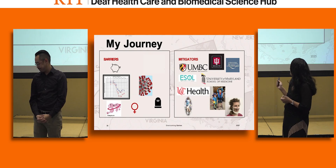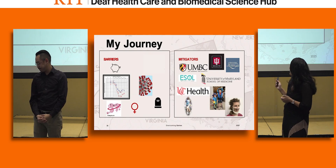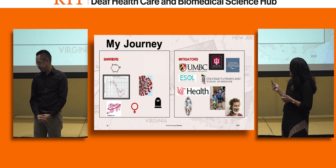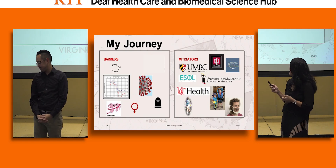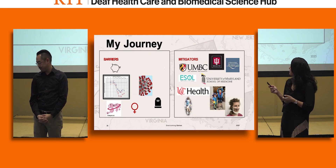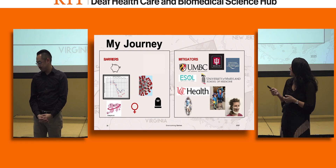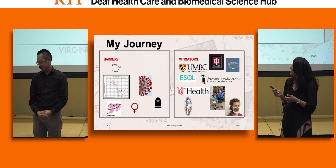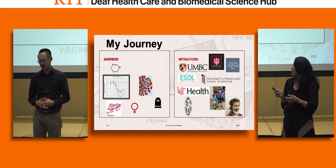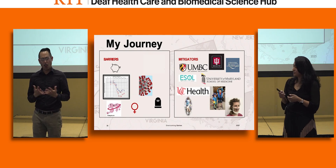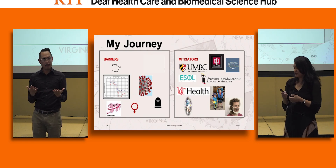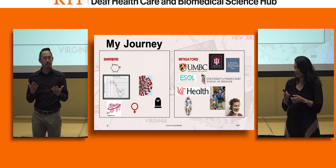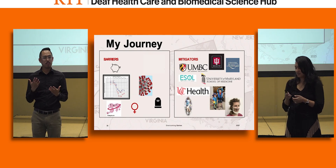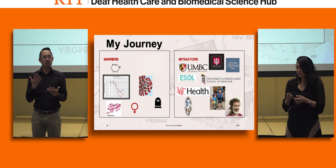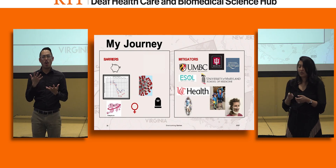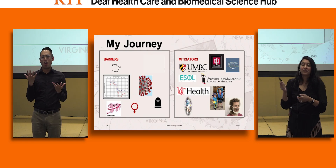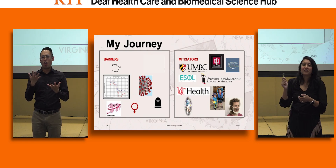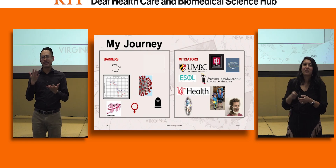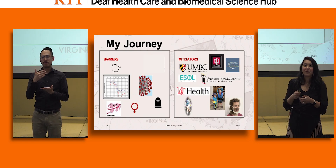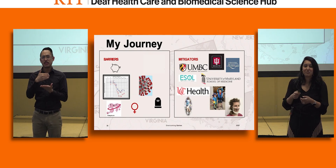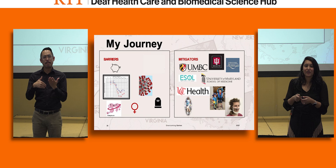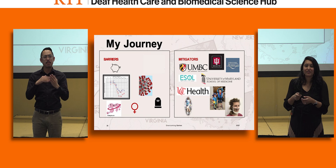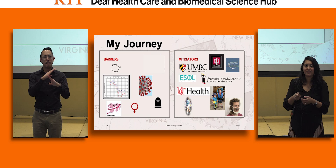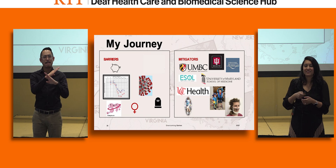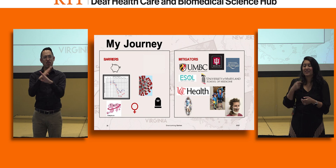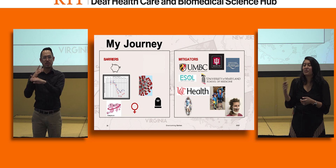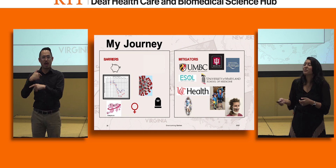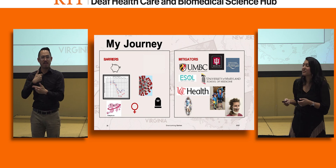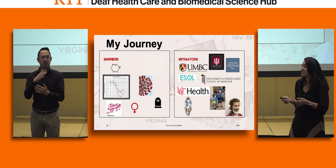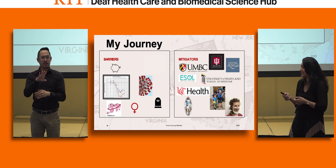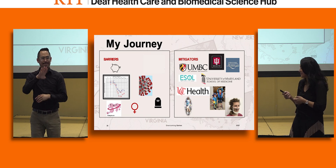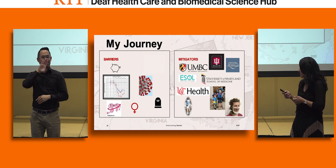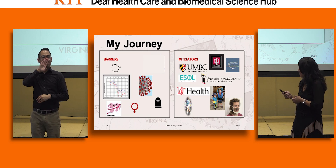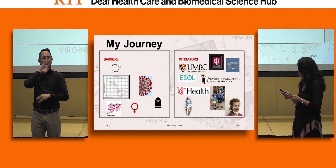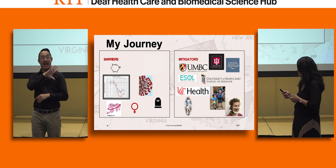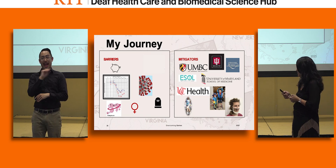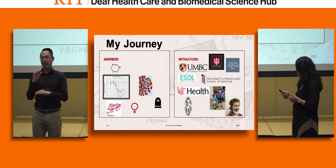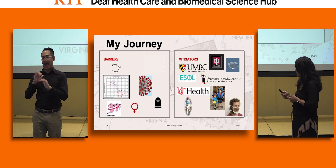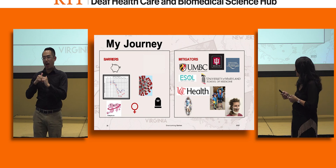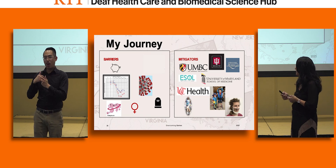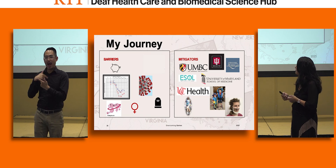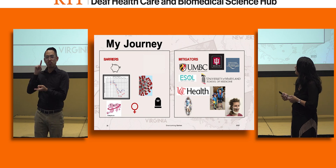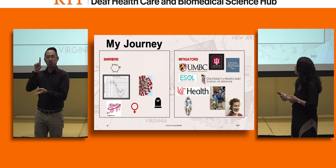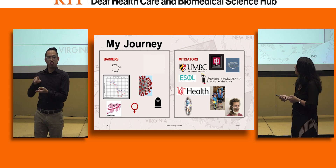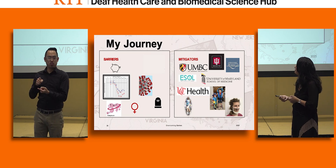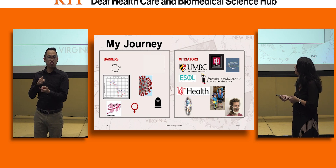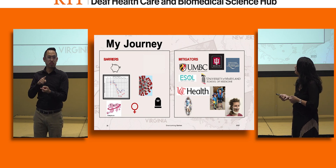As a part of my journey, what were some of my barriers? And what were the things that helped to mitigate them?